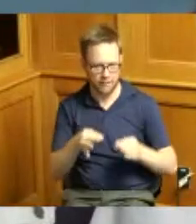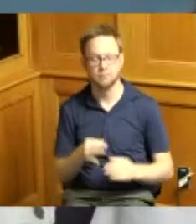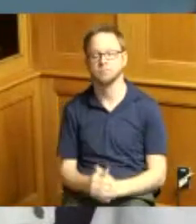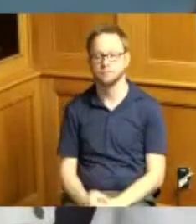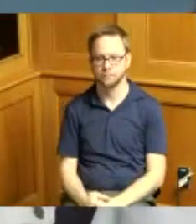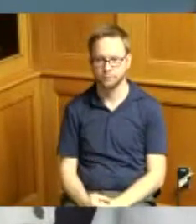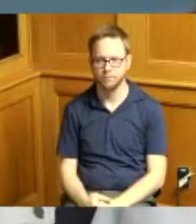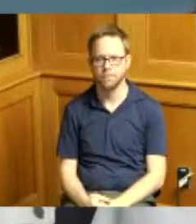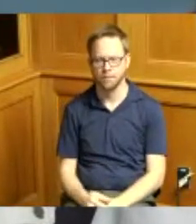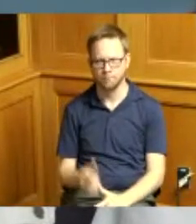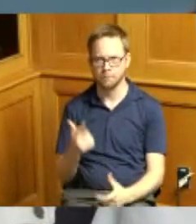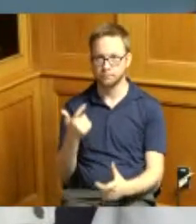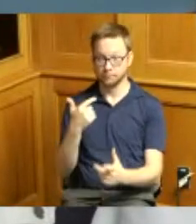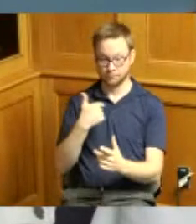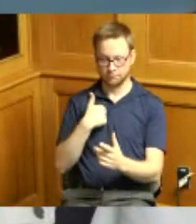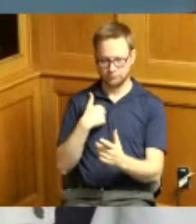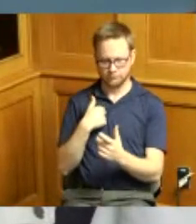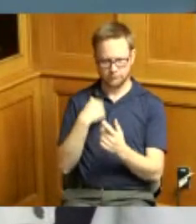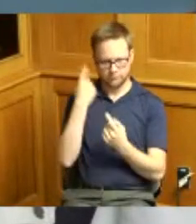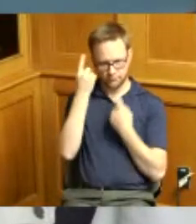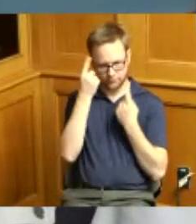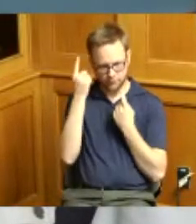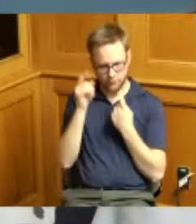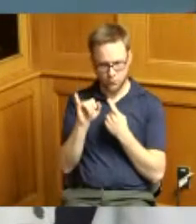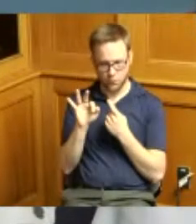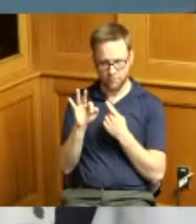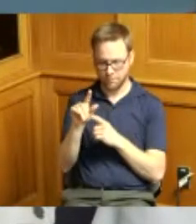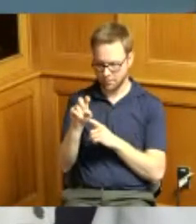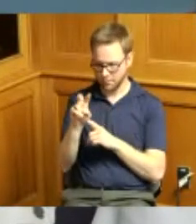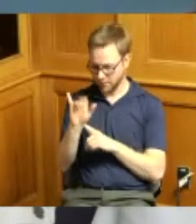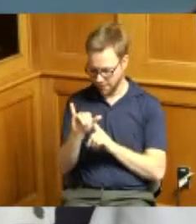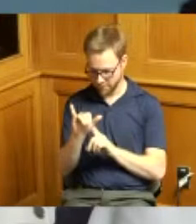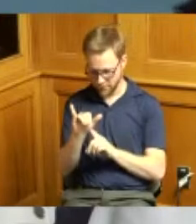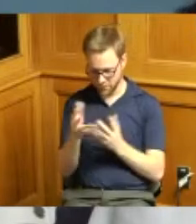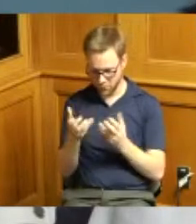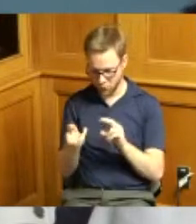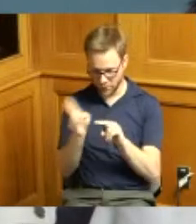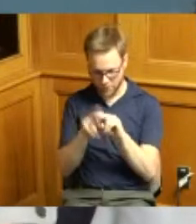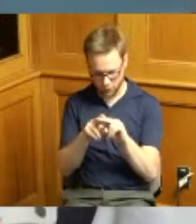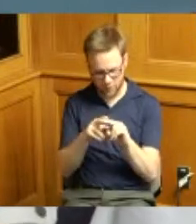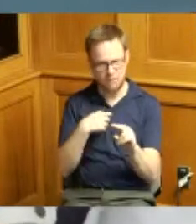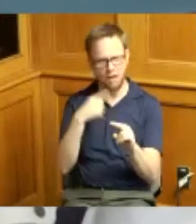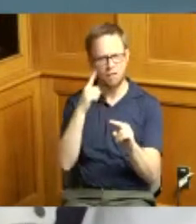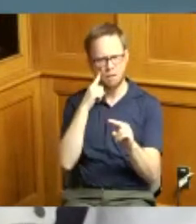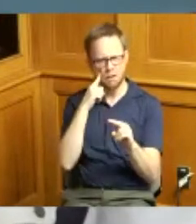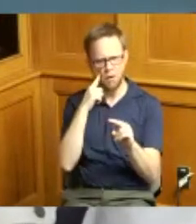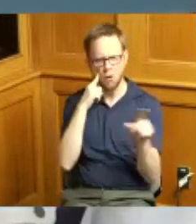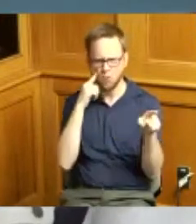if this levy based on we want to increase it I was saying do you retire this one yeah and have